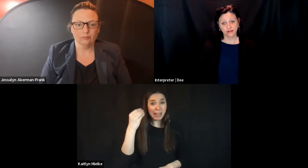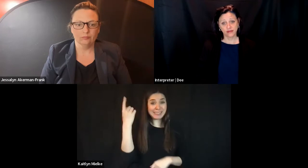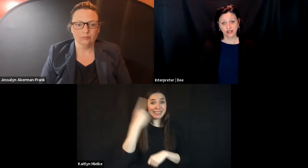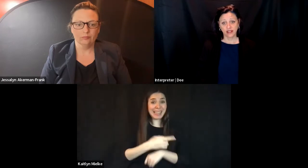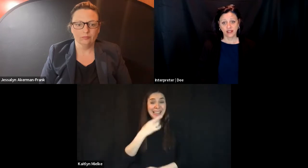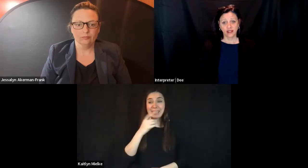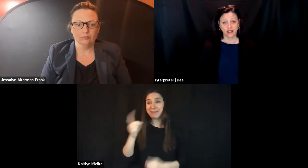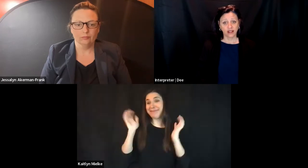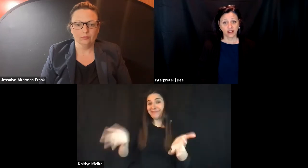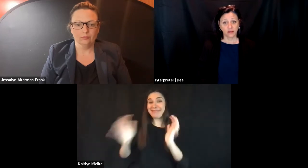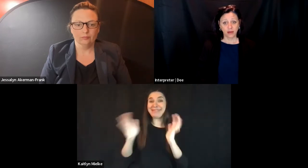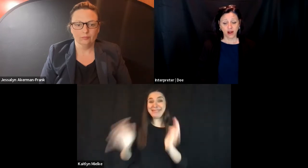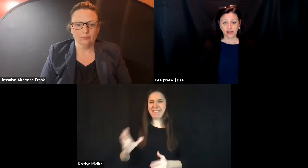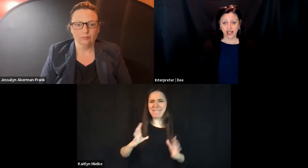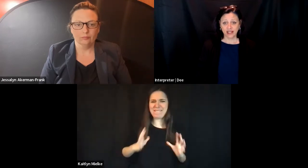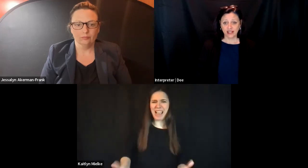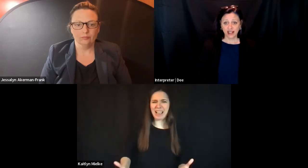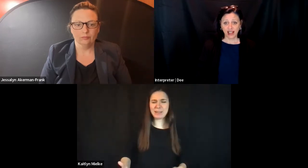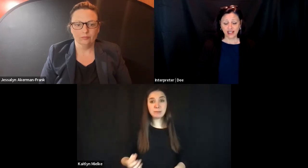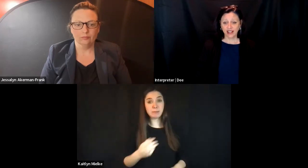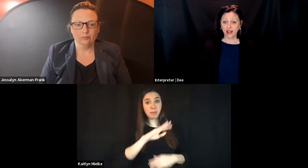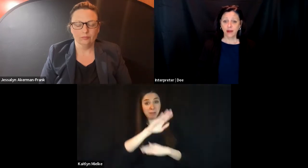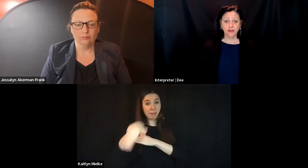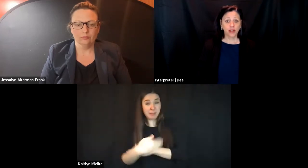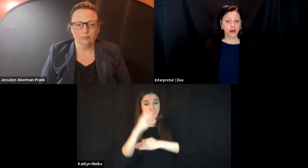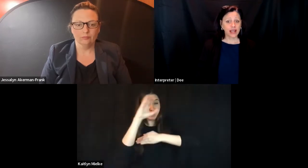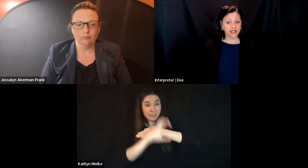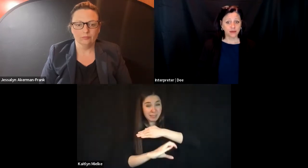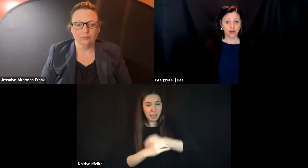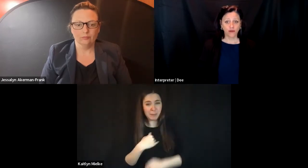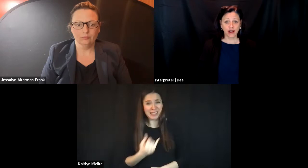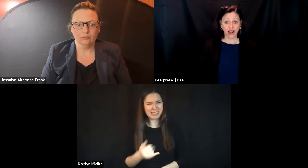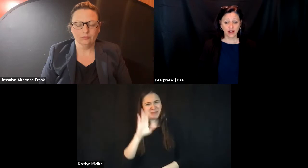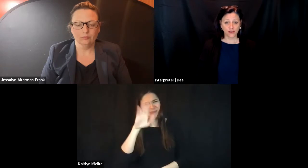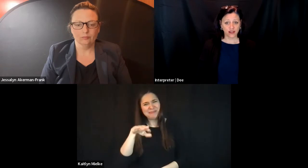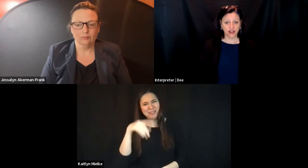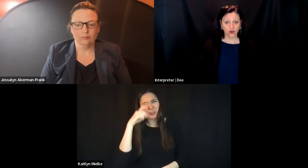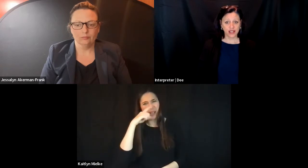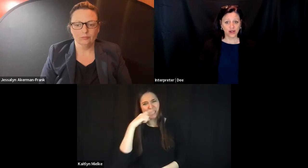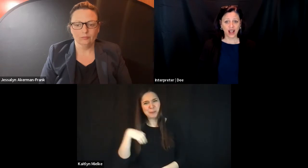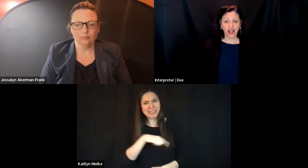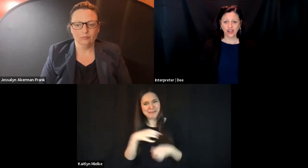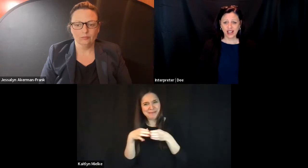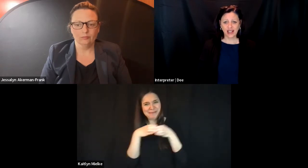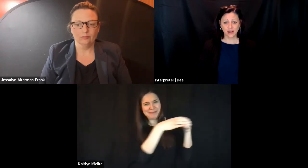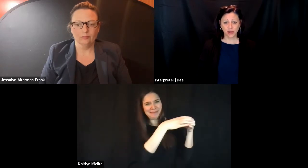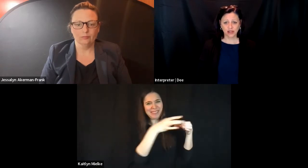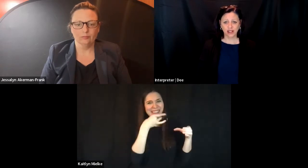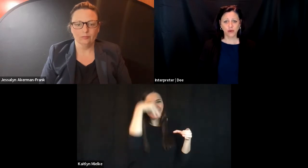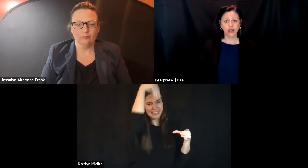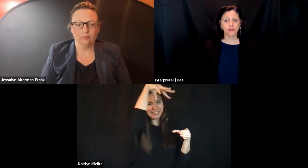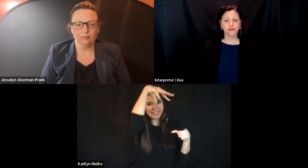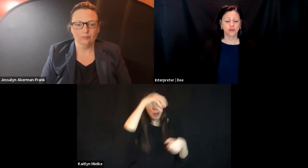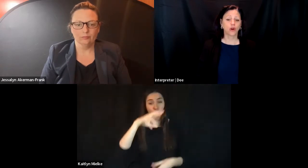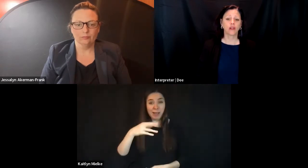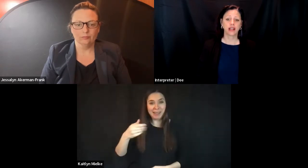Plus, maybe what works in one situation may not always work in another.